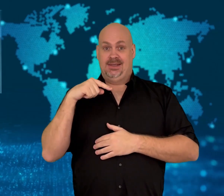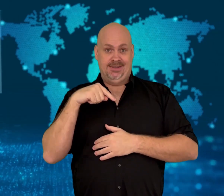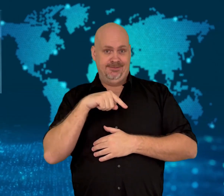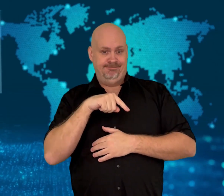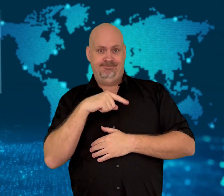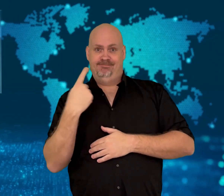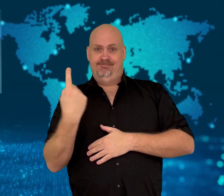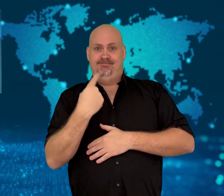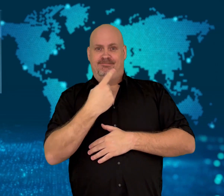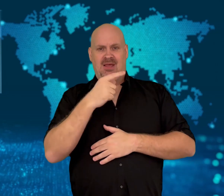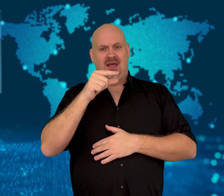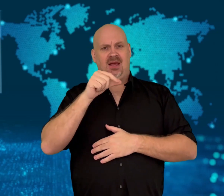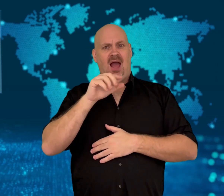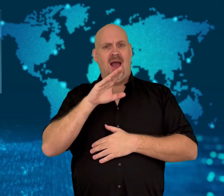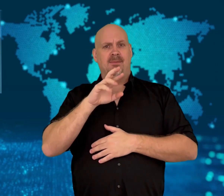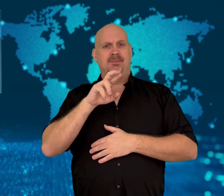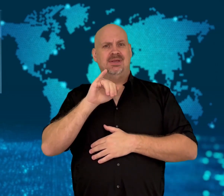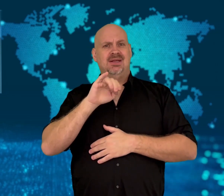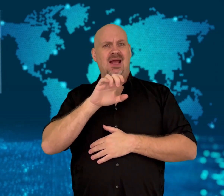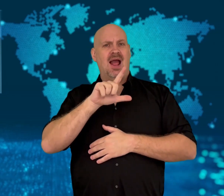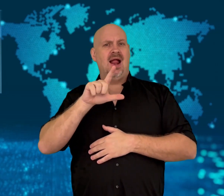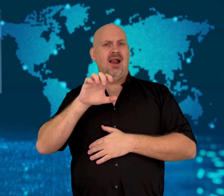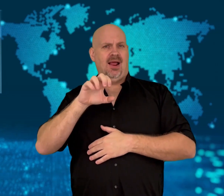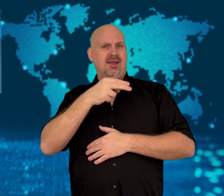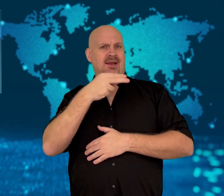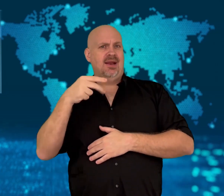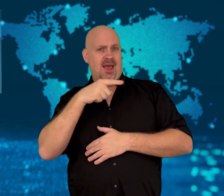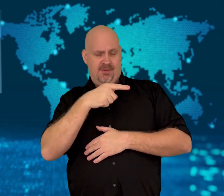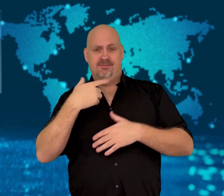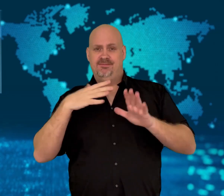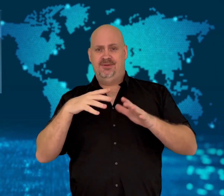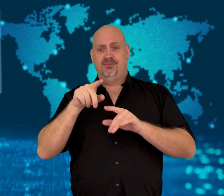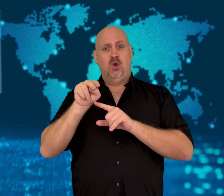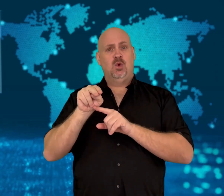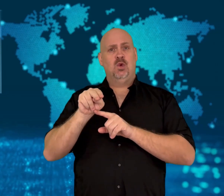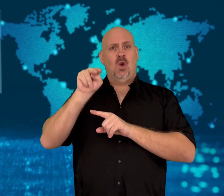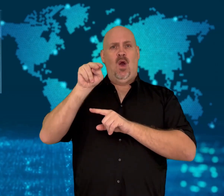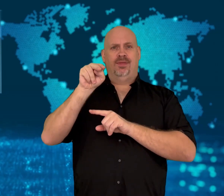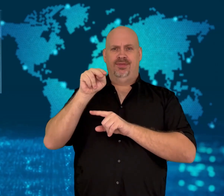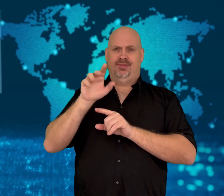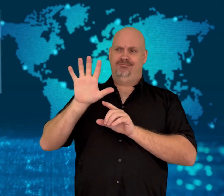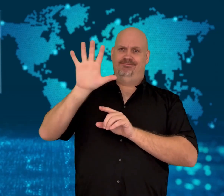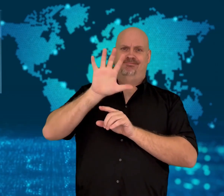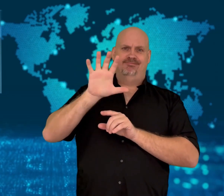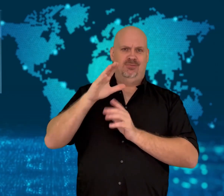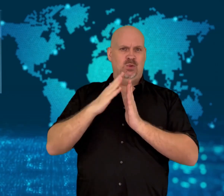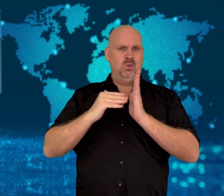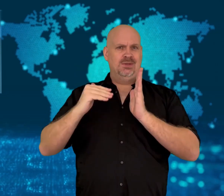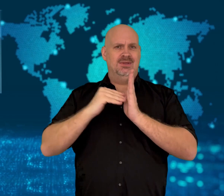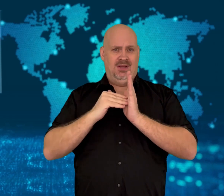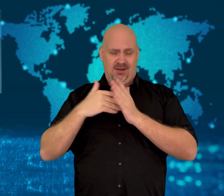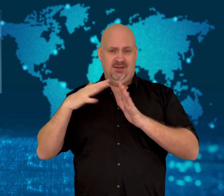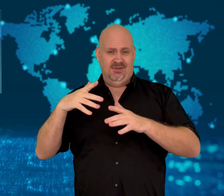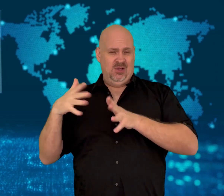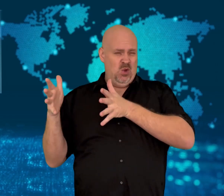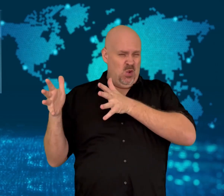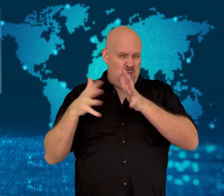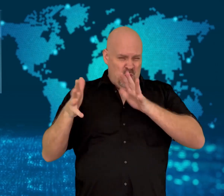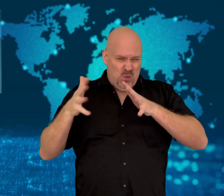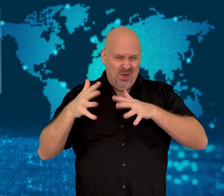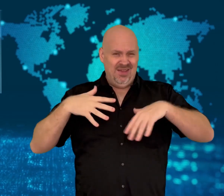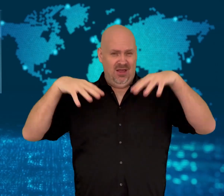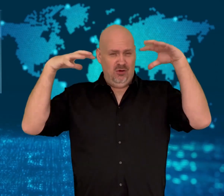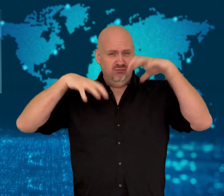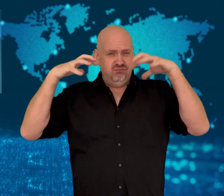On Sunday, Cyclone Gabrielle began hitting New Zealand's Northland region